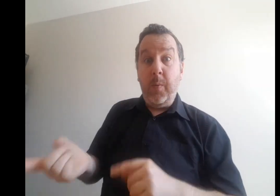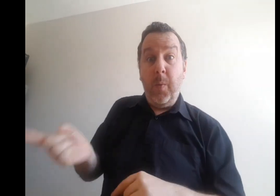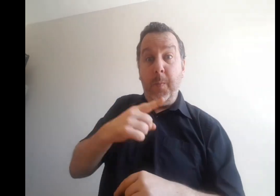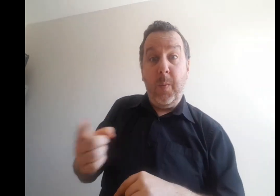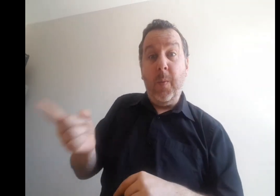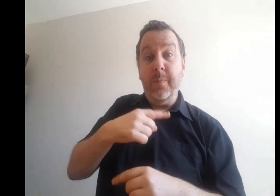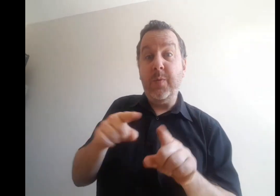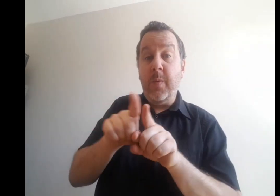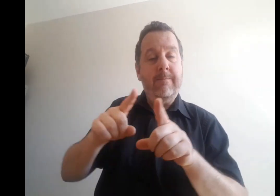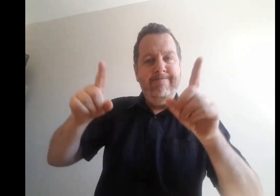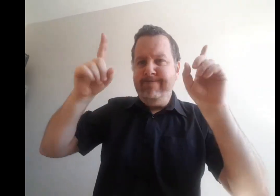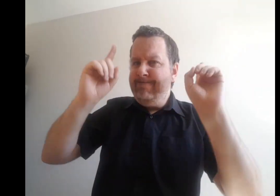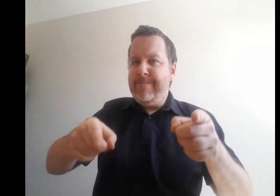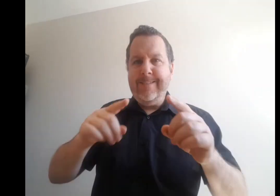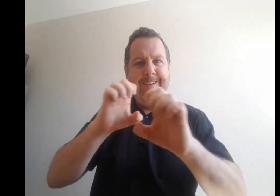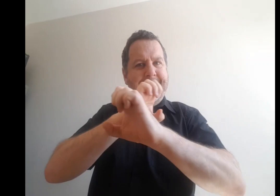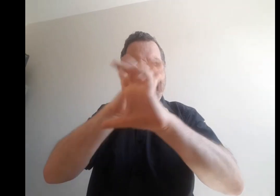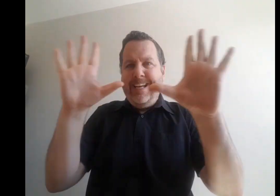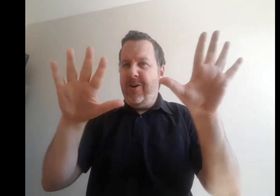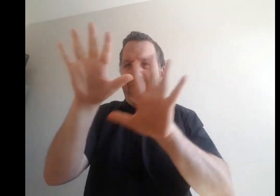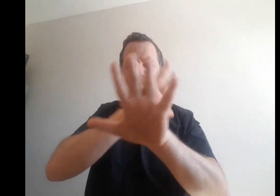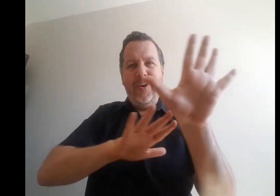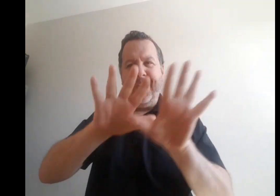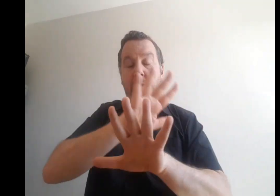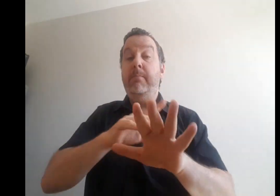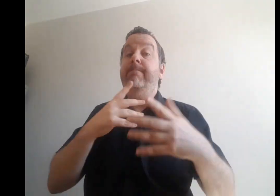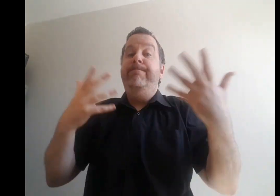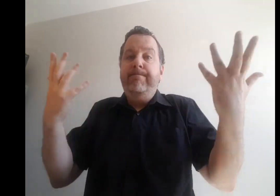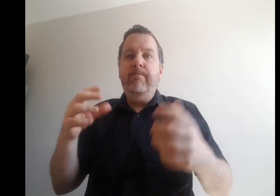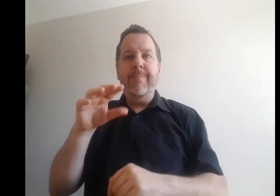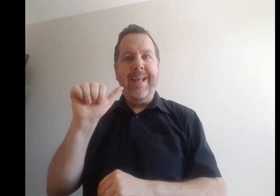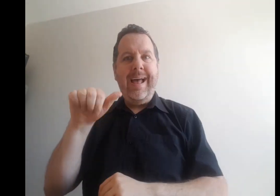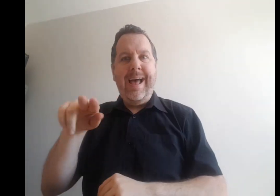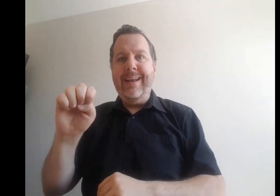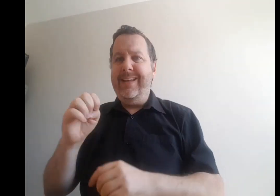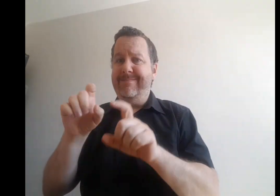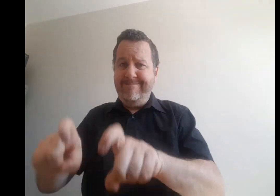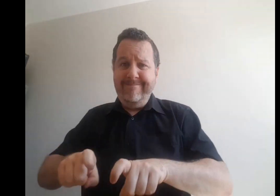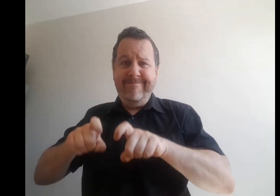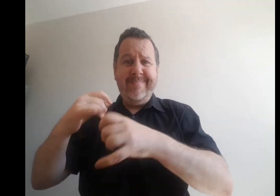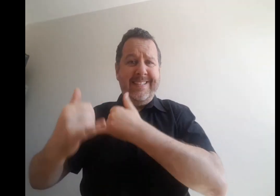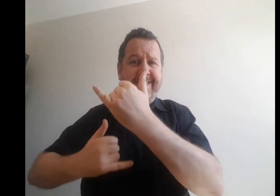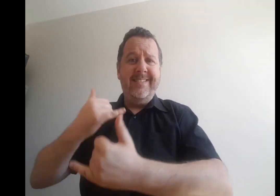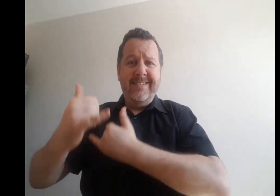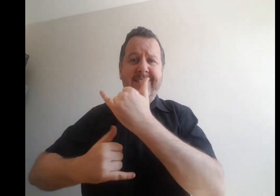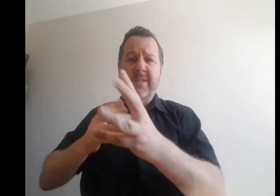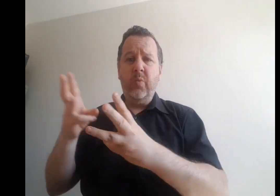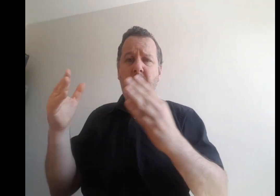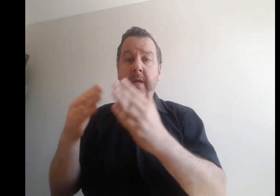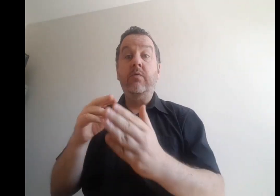or whether they always intended to send for her; either way, she was in the workhouse for many years,